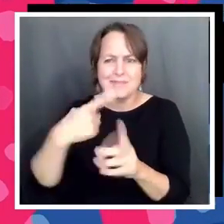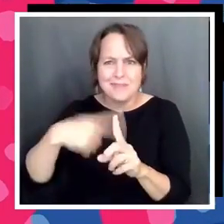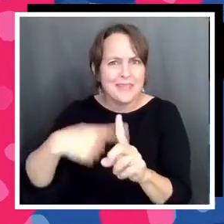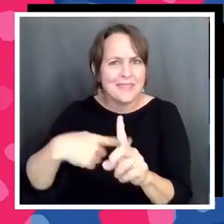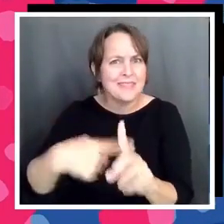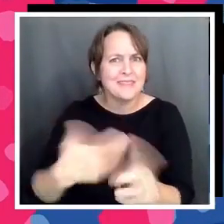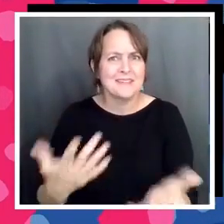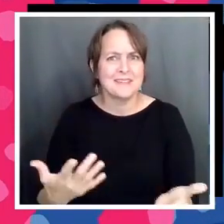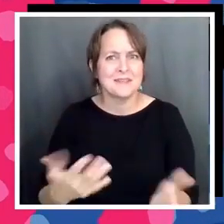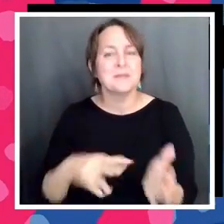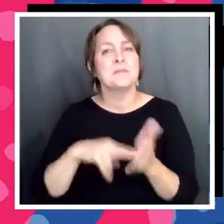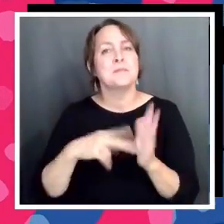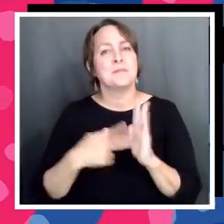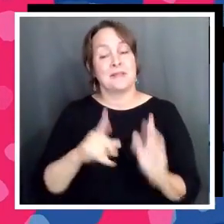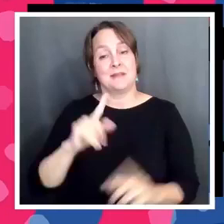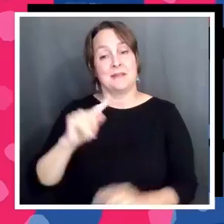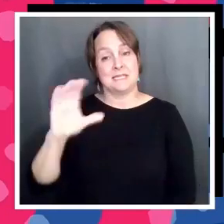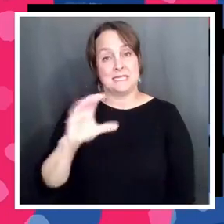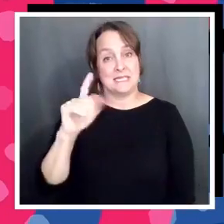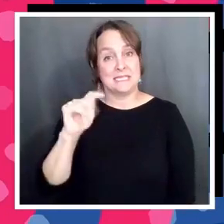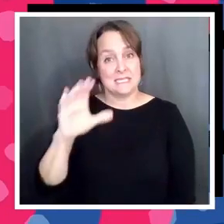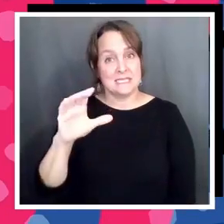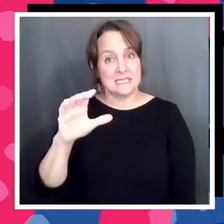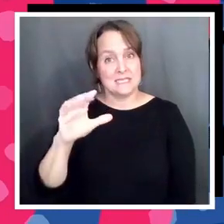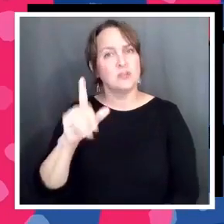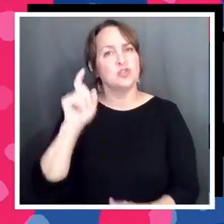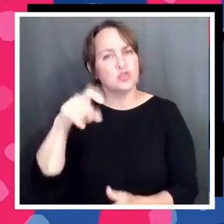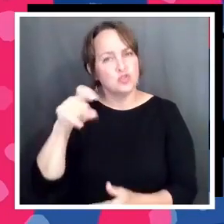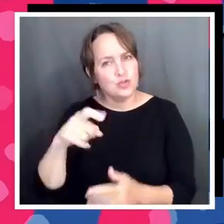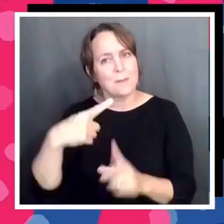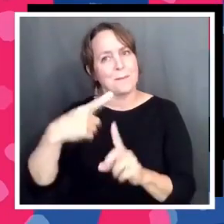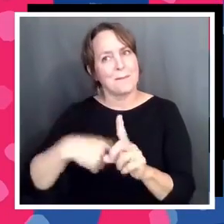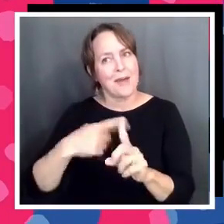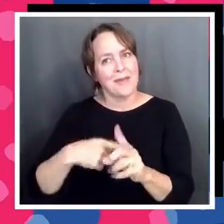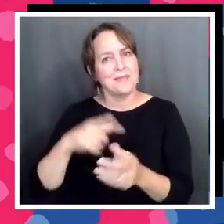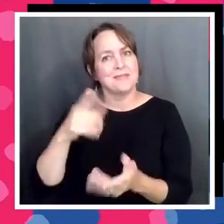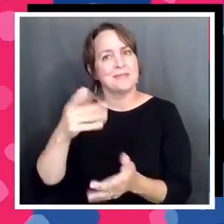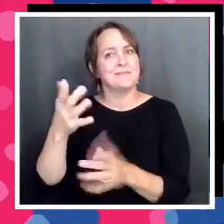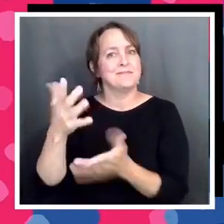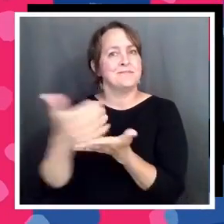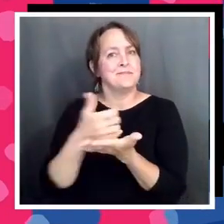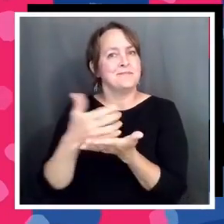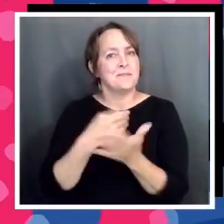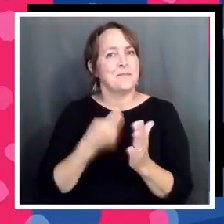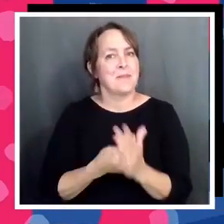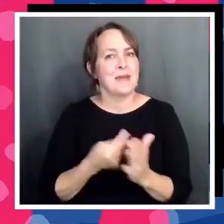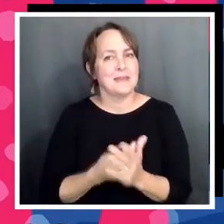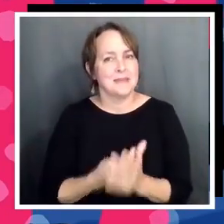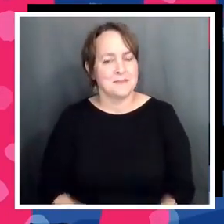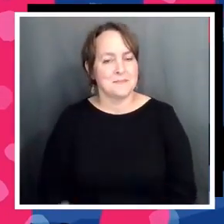DIAPERS OR CLOTHING JUST ONCE PER YEAR. THEY PAY THOSE EXPENSES EVERY